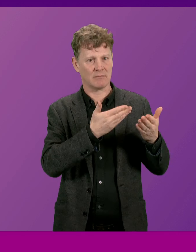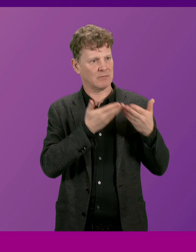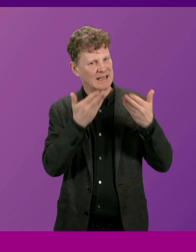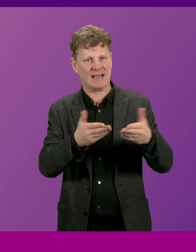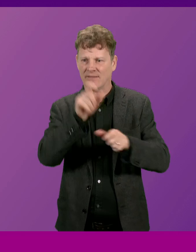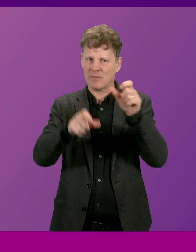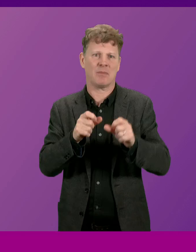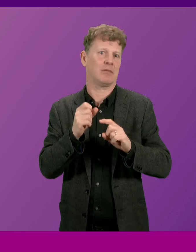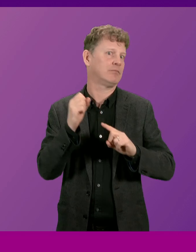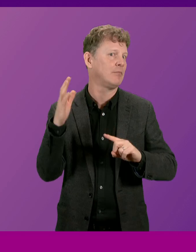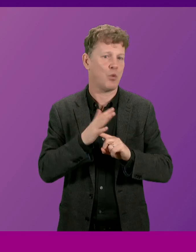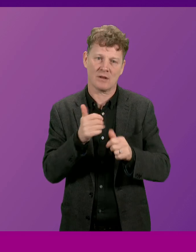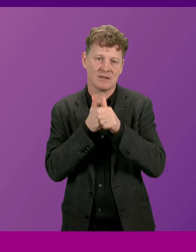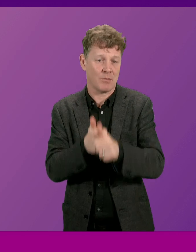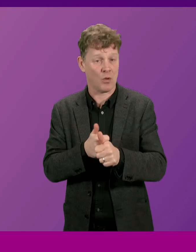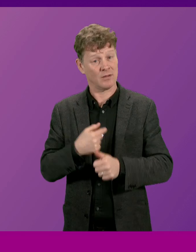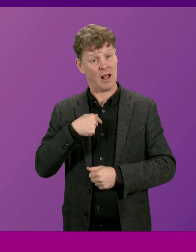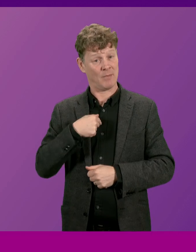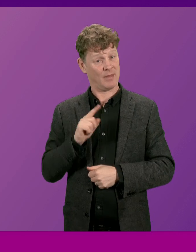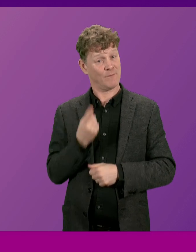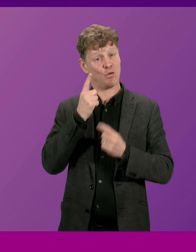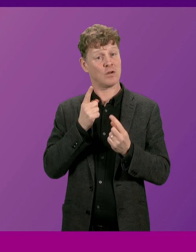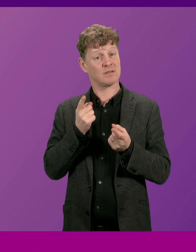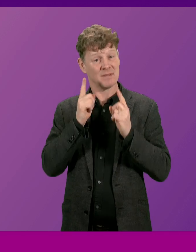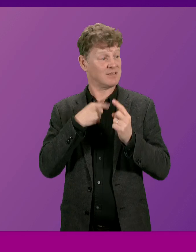I have the privilege of encountering and engaging with many of them. It is